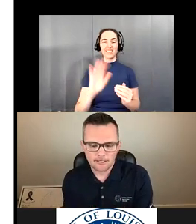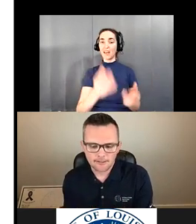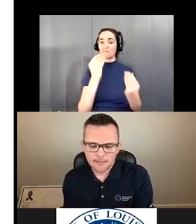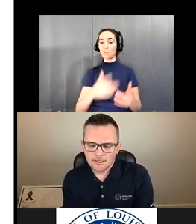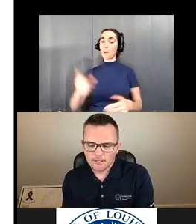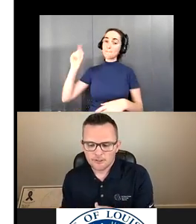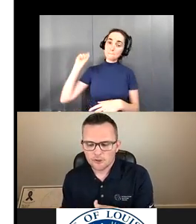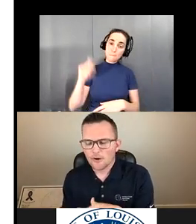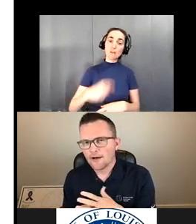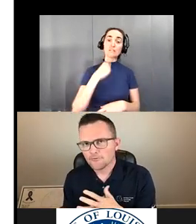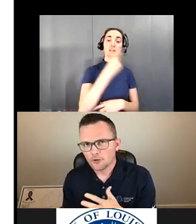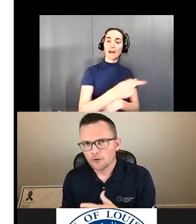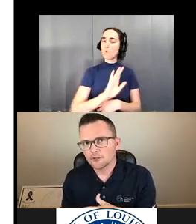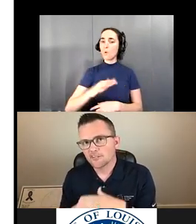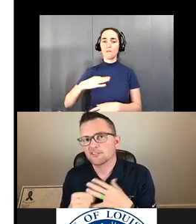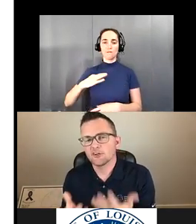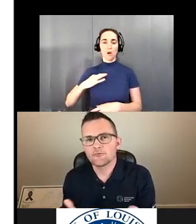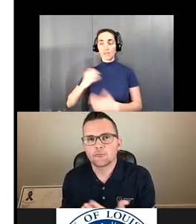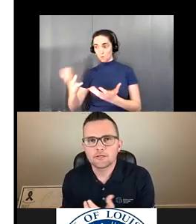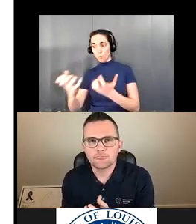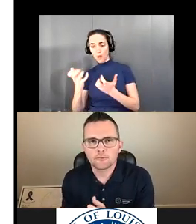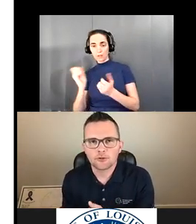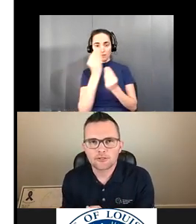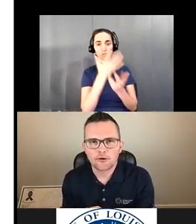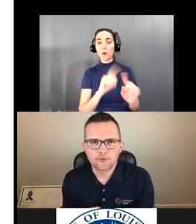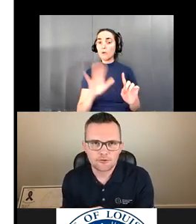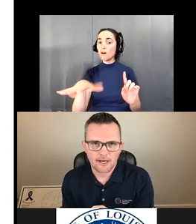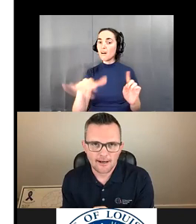done. You don't have to do it but this is good information for police officers the half